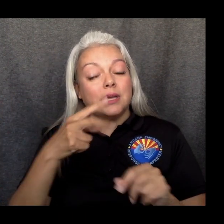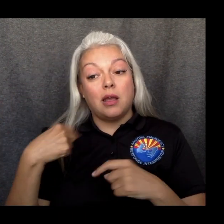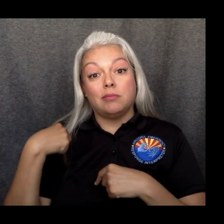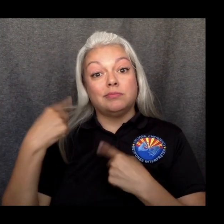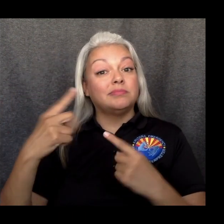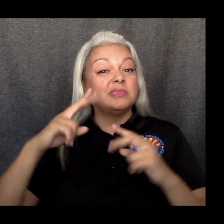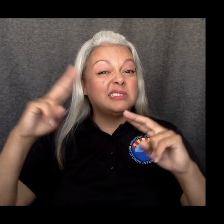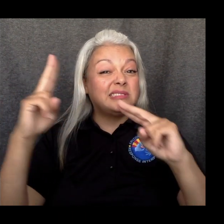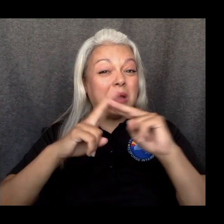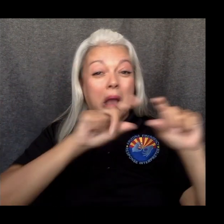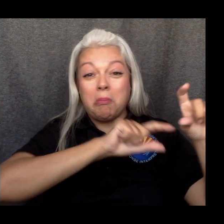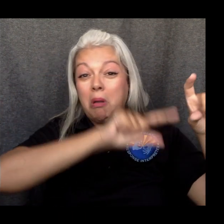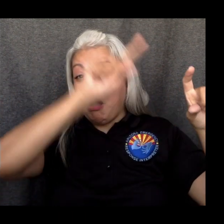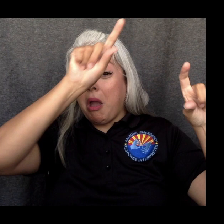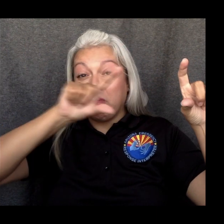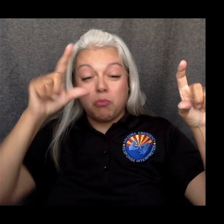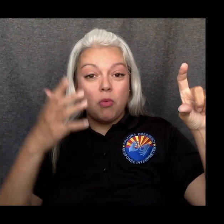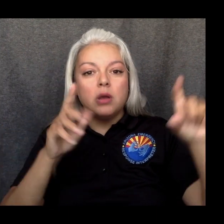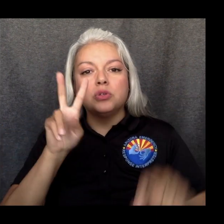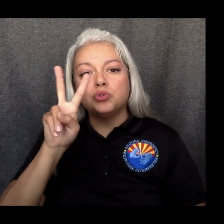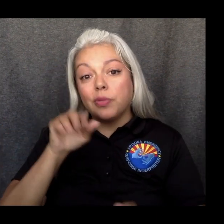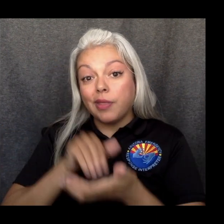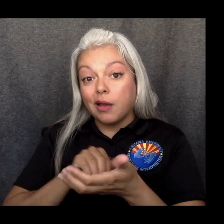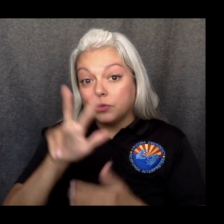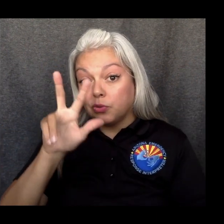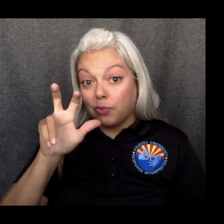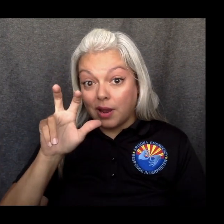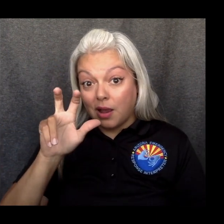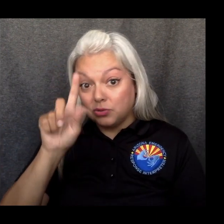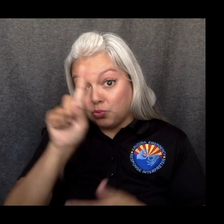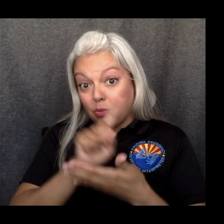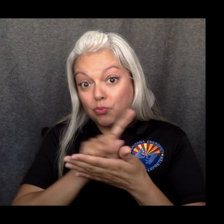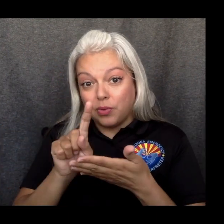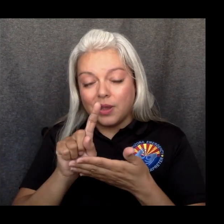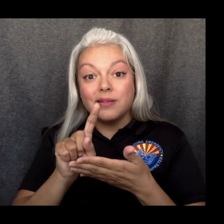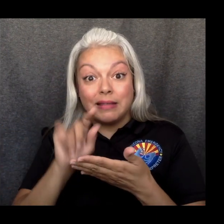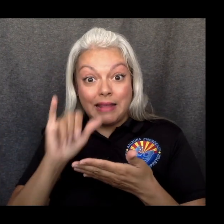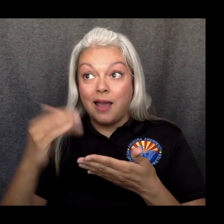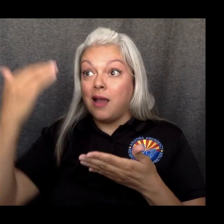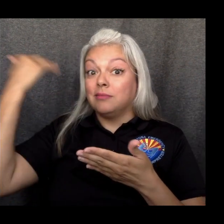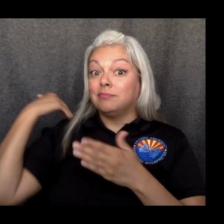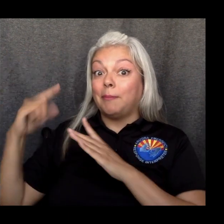is 2,300 in a week - 10 times what we had early in the pandemic.